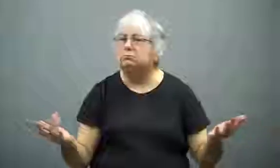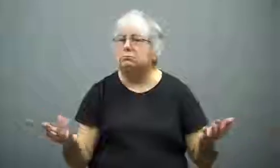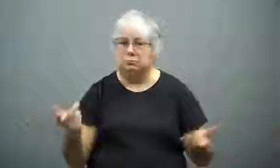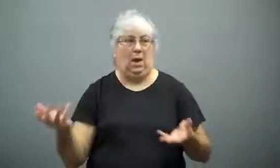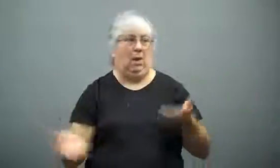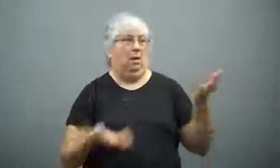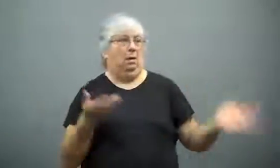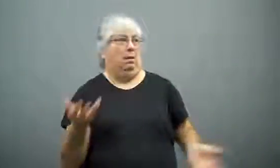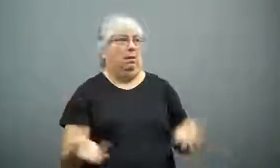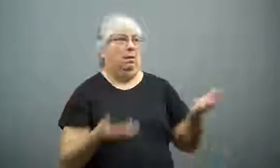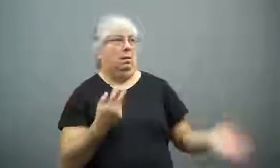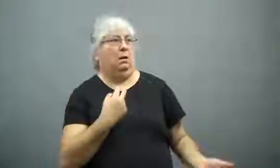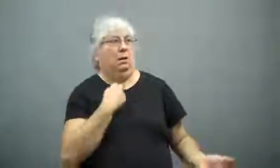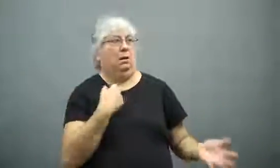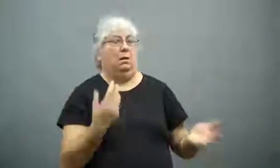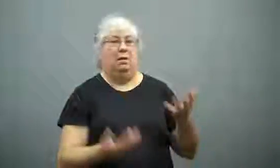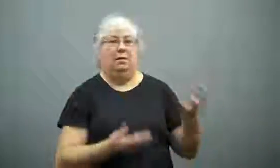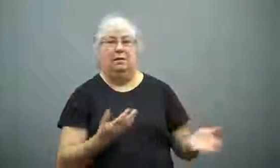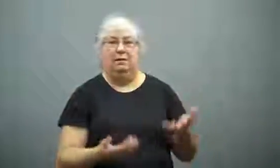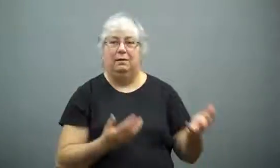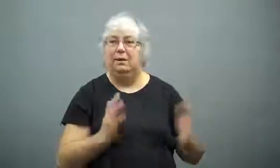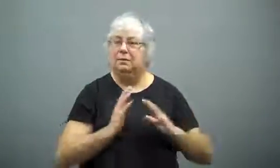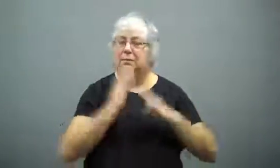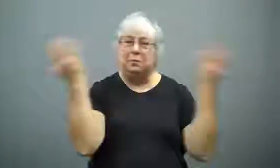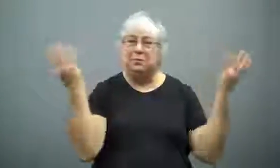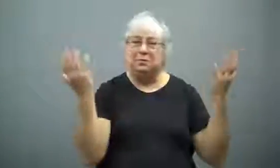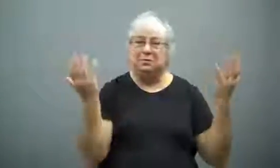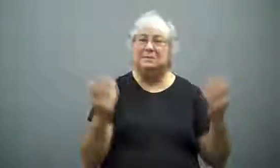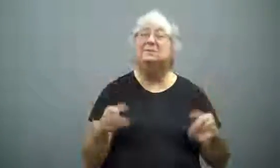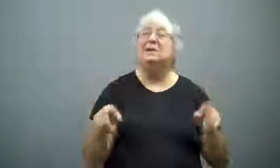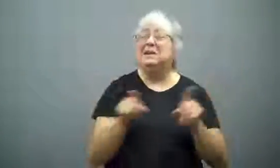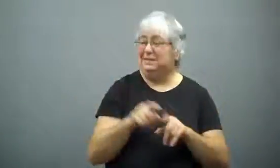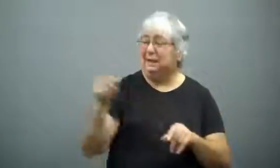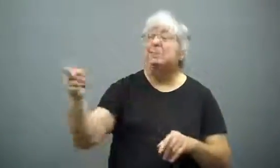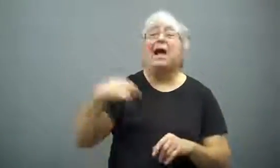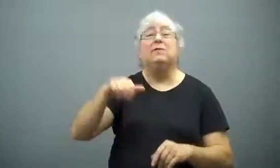The ambassador was put on the spot and embarrassed.